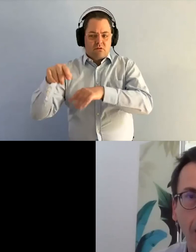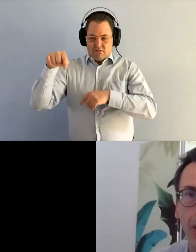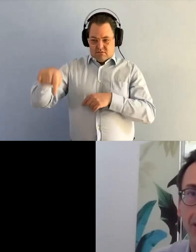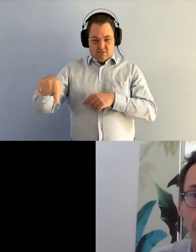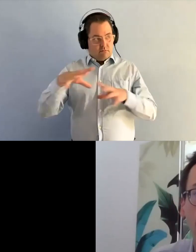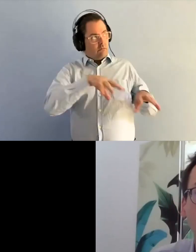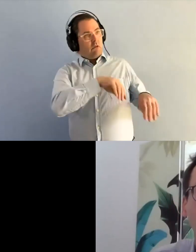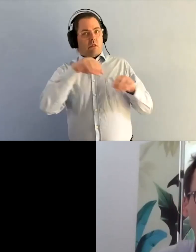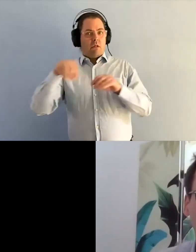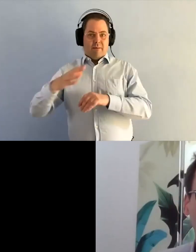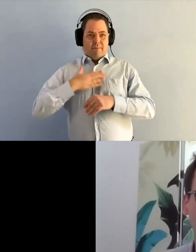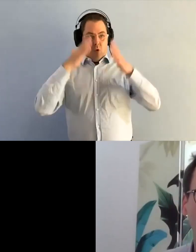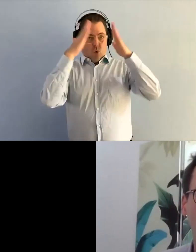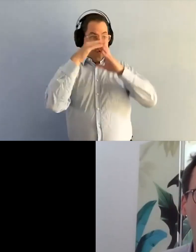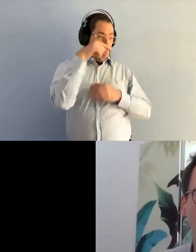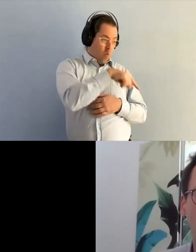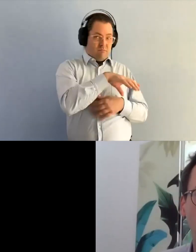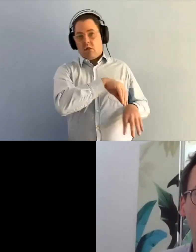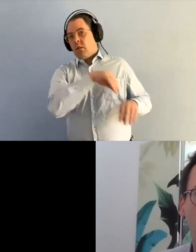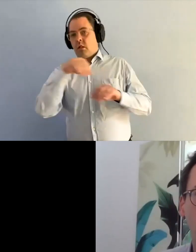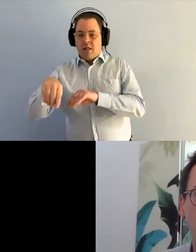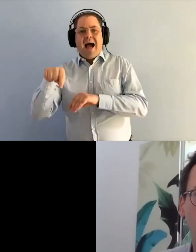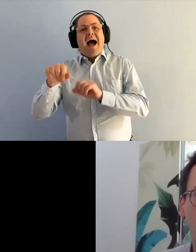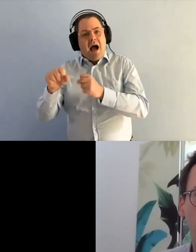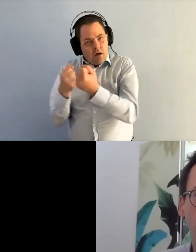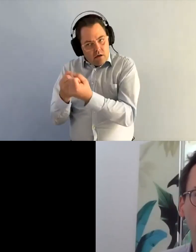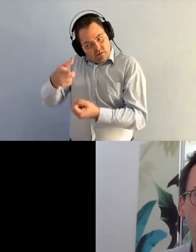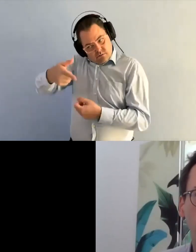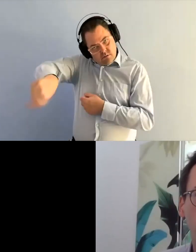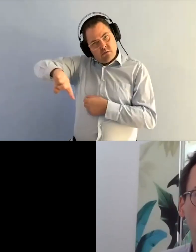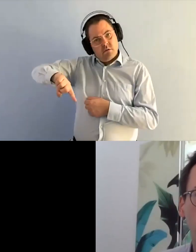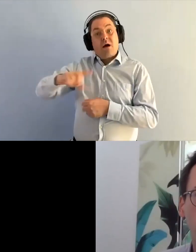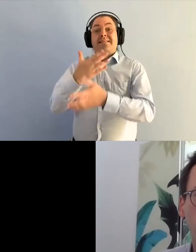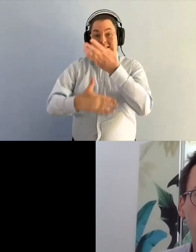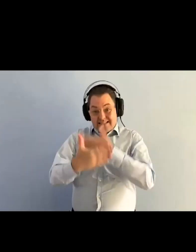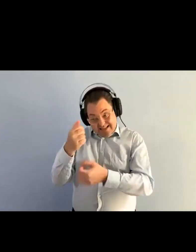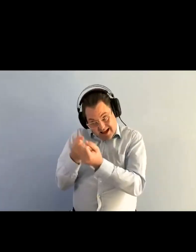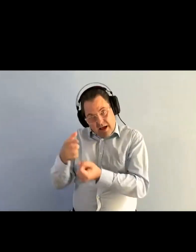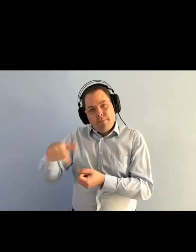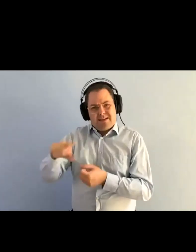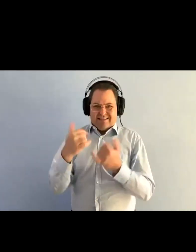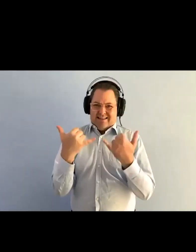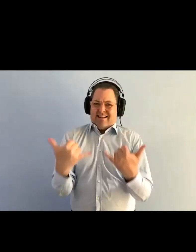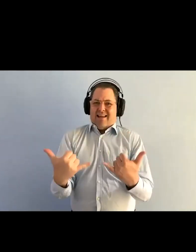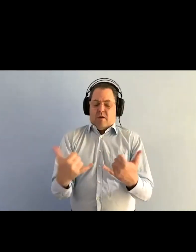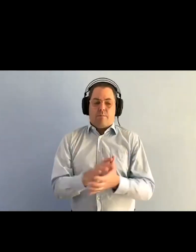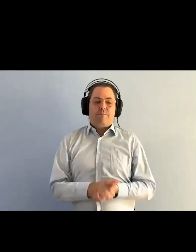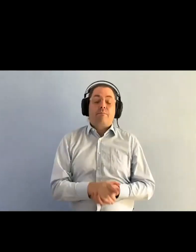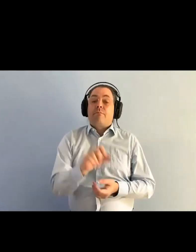refugees to access recovery opportunities. Some of these measures will take time but some immediate measures